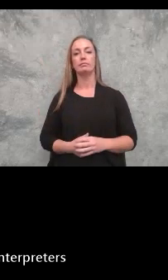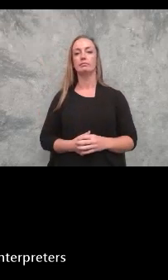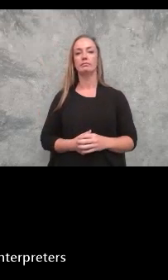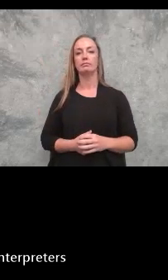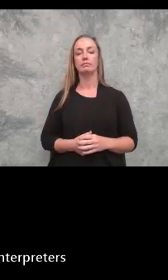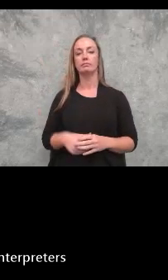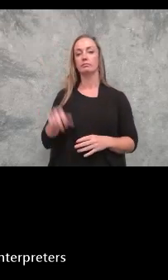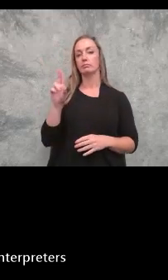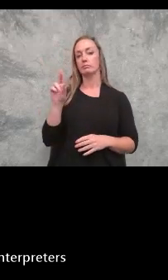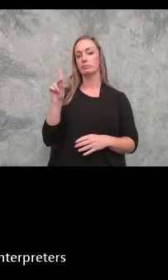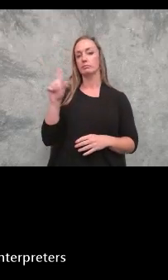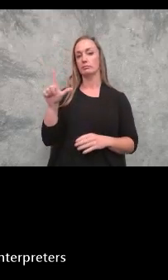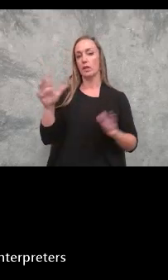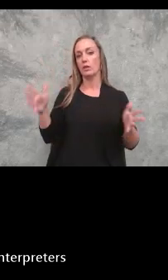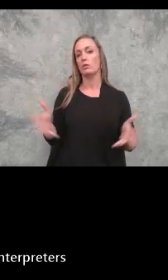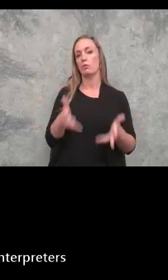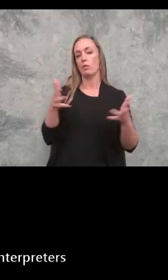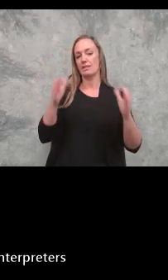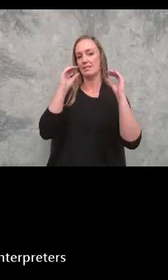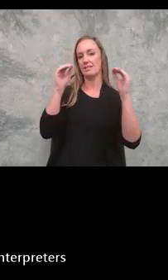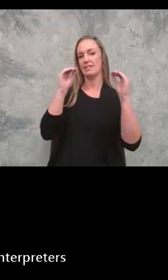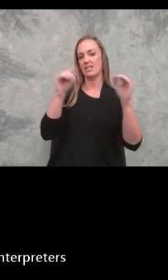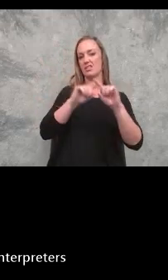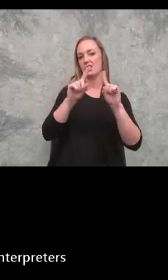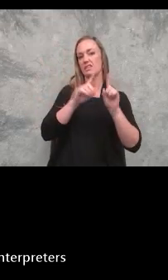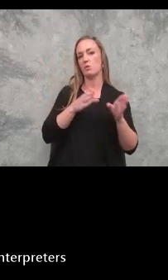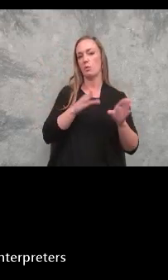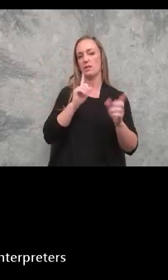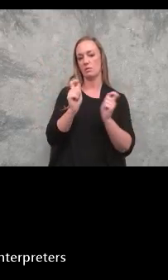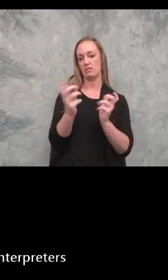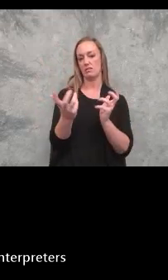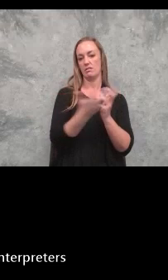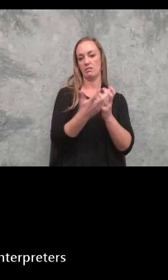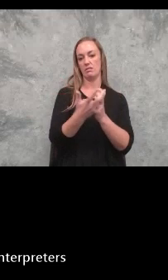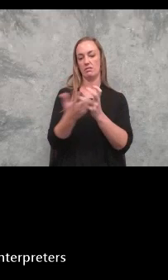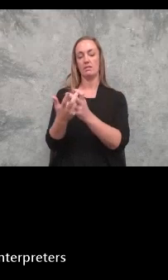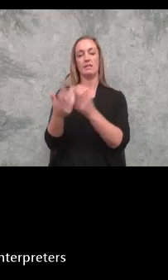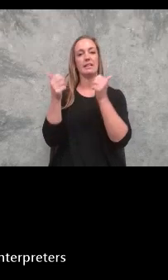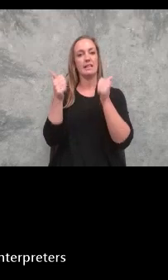UDL encourages teaching in ways that adapt to the learner instead of asking the learner to